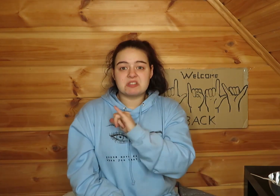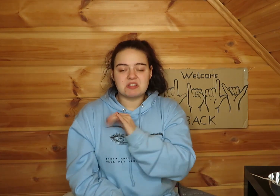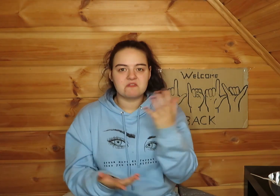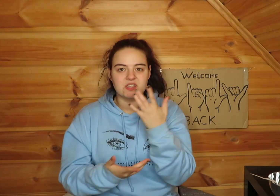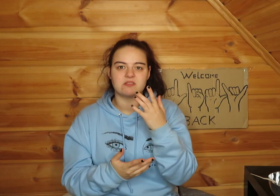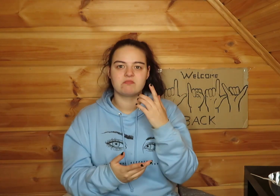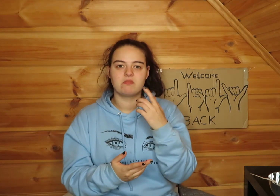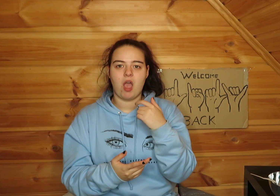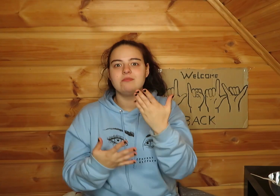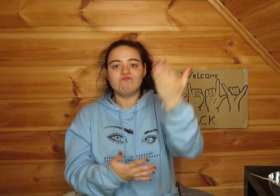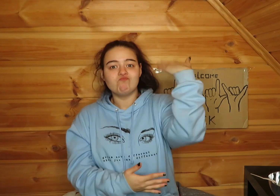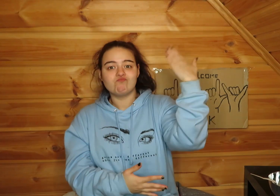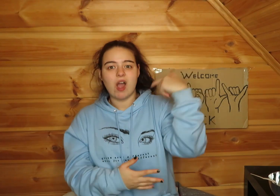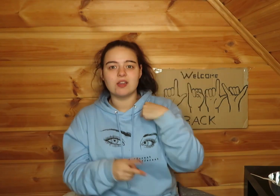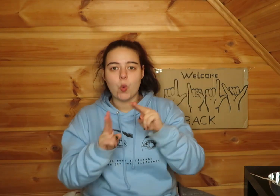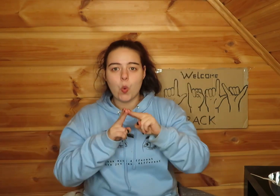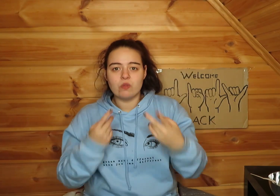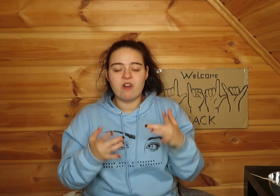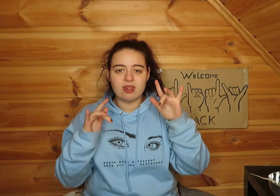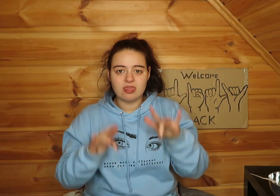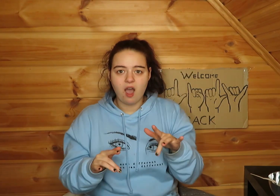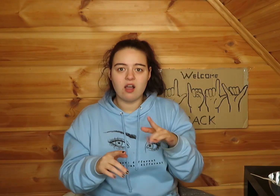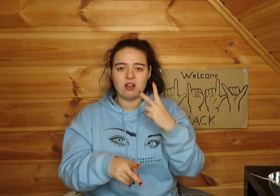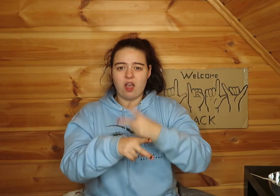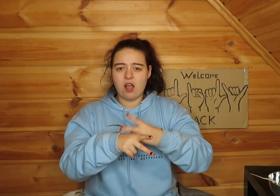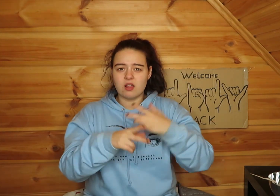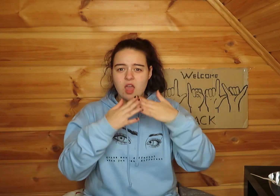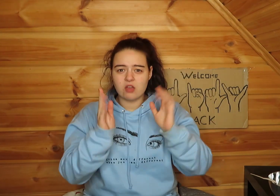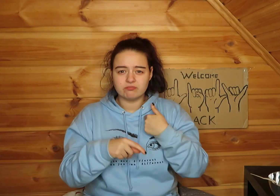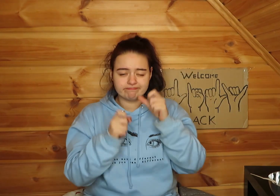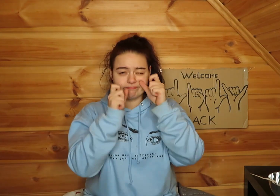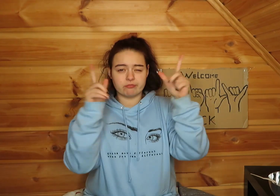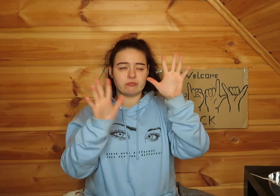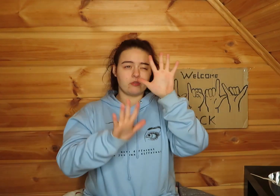Intresting ist hat a while ago I had an accident and woke up in the hosptial